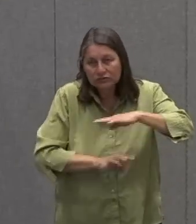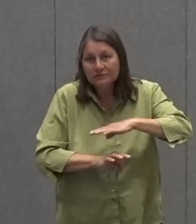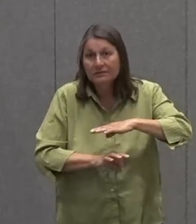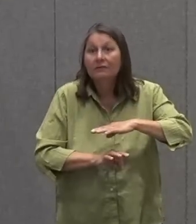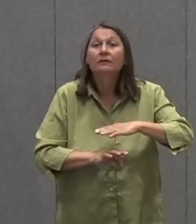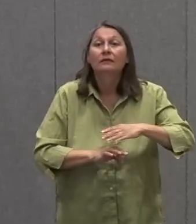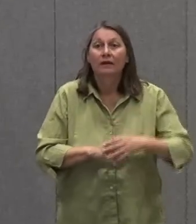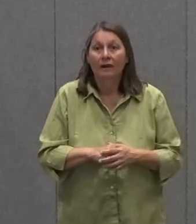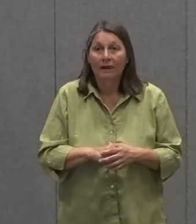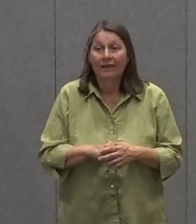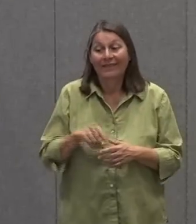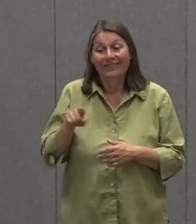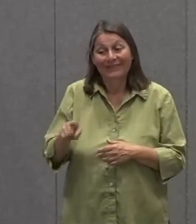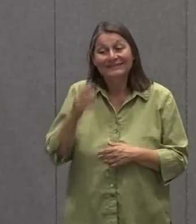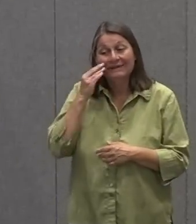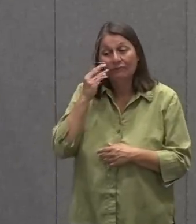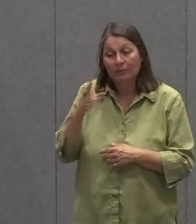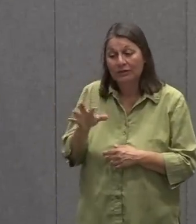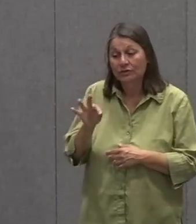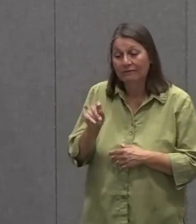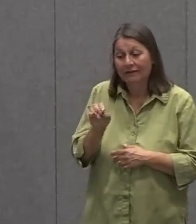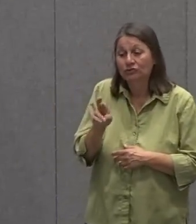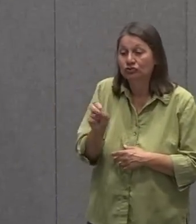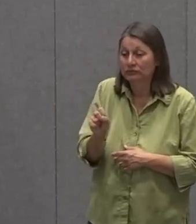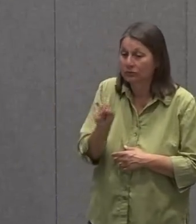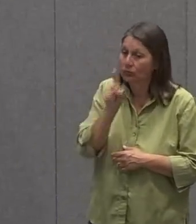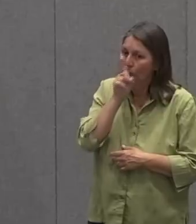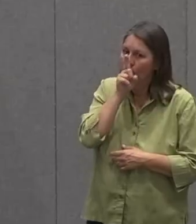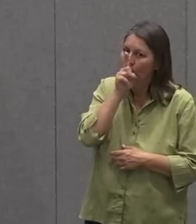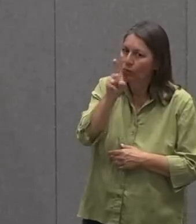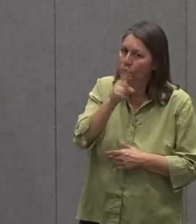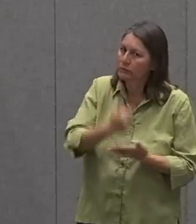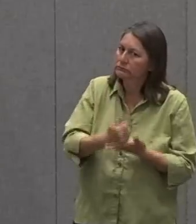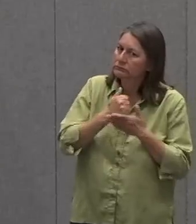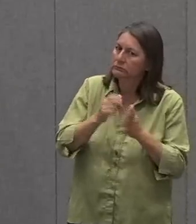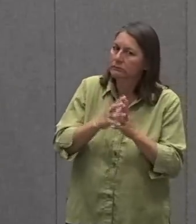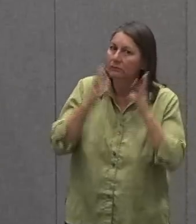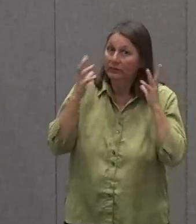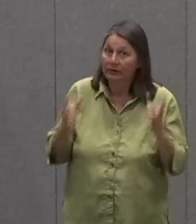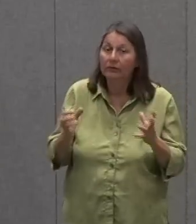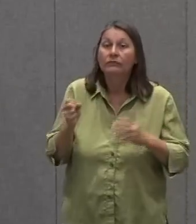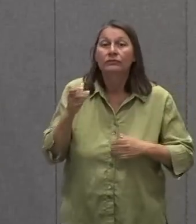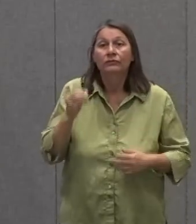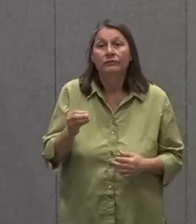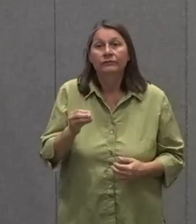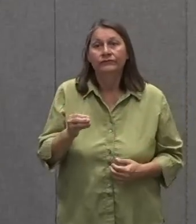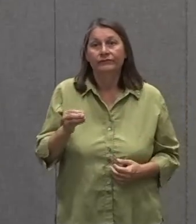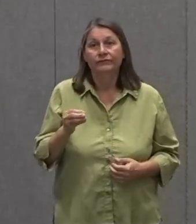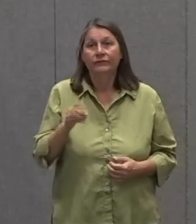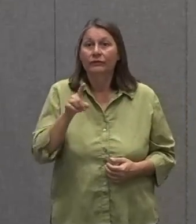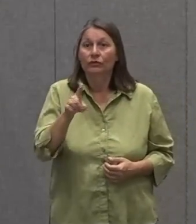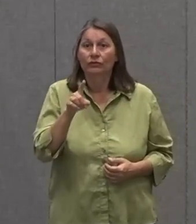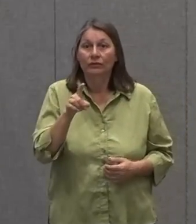this information is very helpful, so what we're gonna do is we're just going to start listing them.